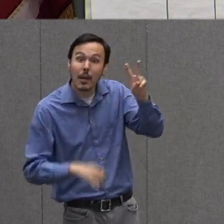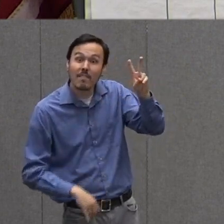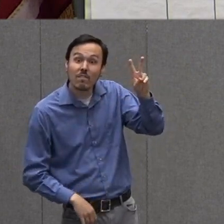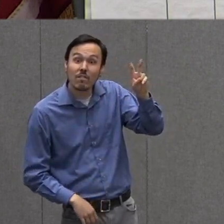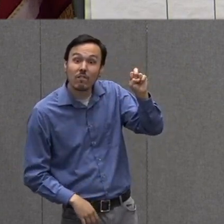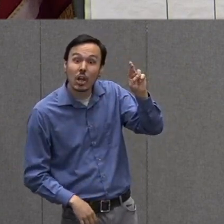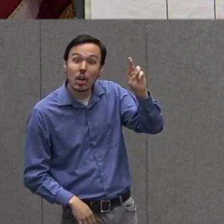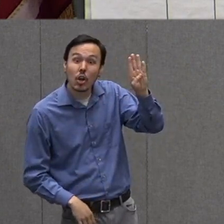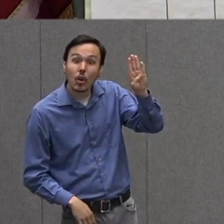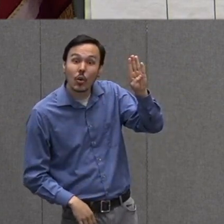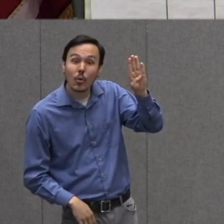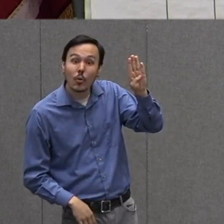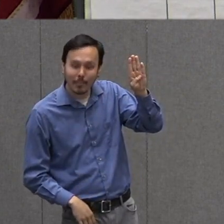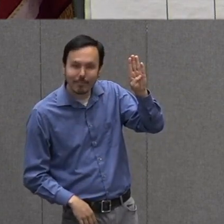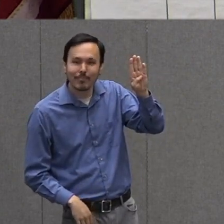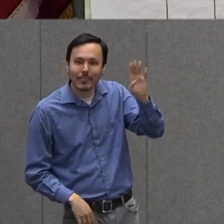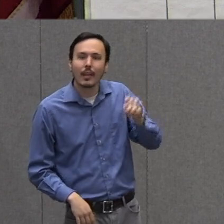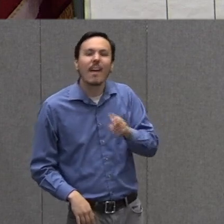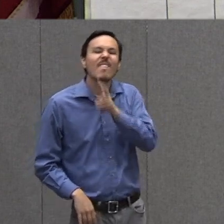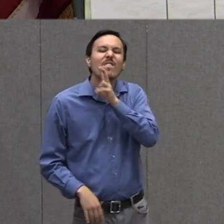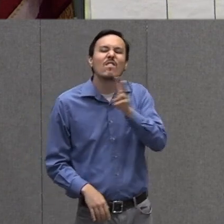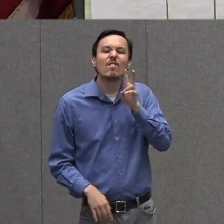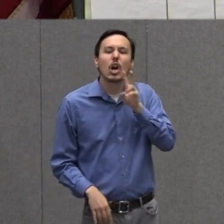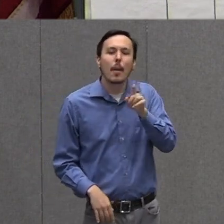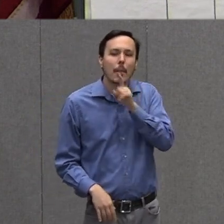Verbs are actions, things that we do.